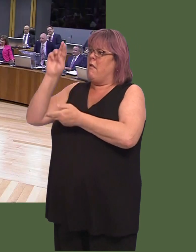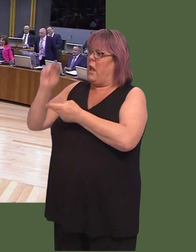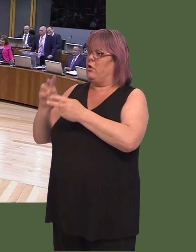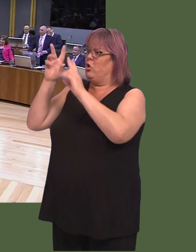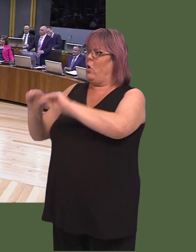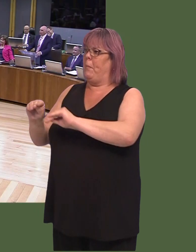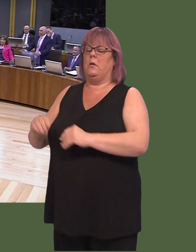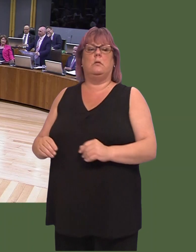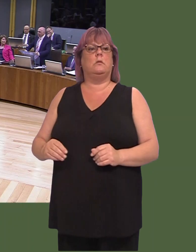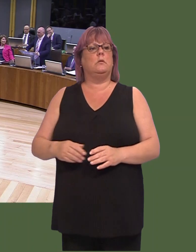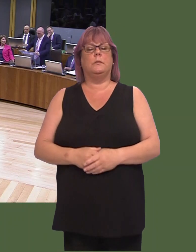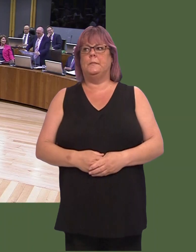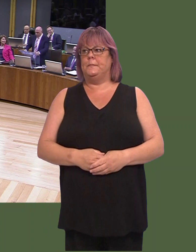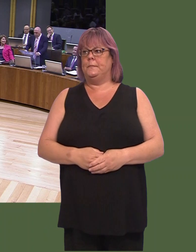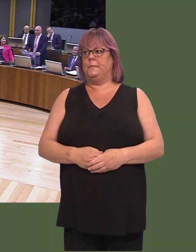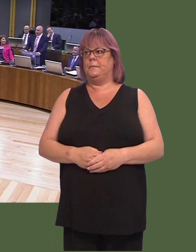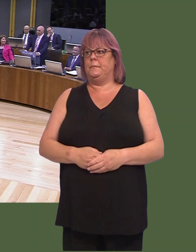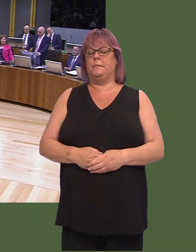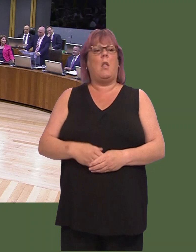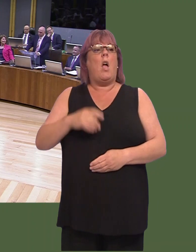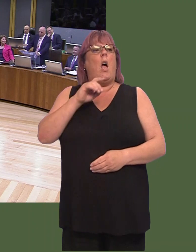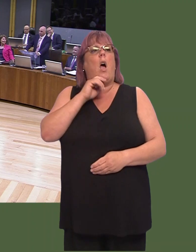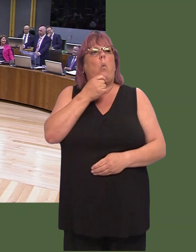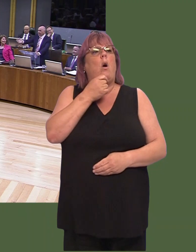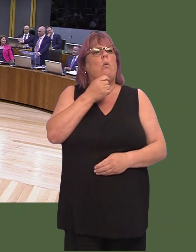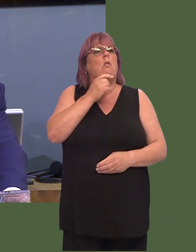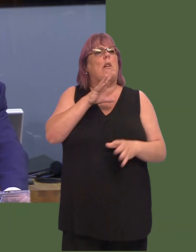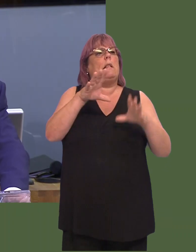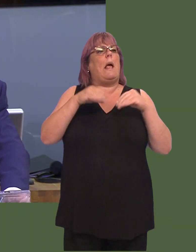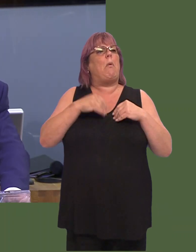Paul Davies AM: Well, I'm not going to take any lectures on spending from the First Minister and, indeed, the Labour Party.